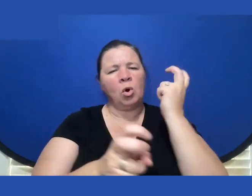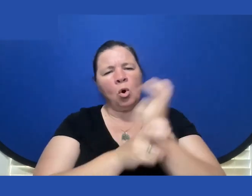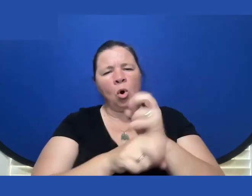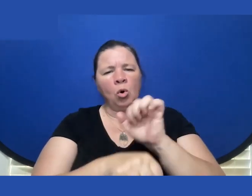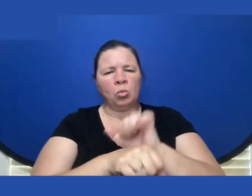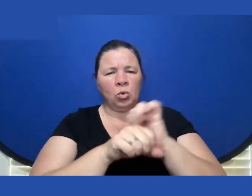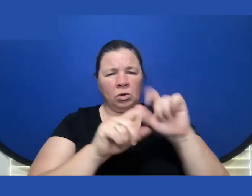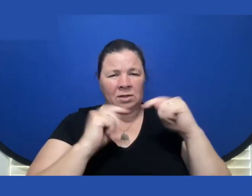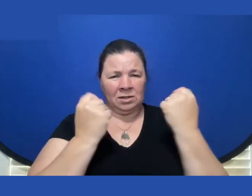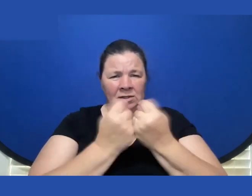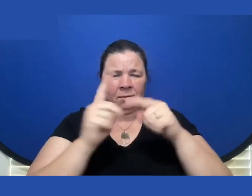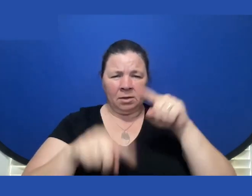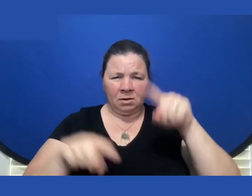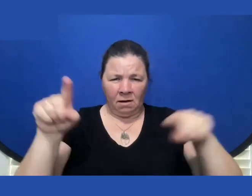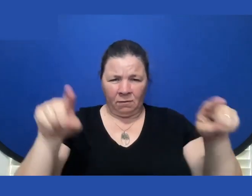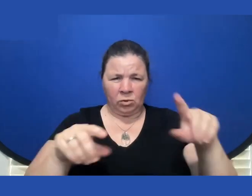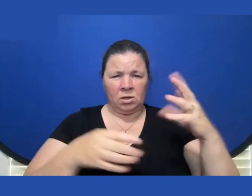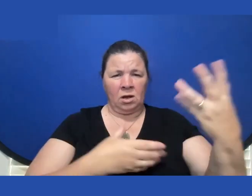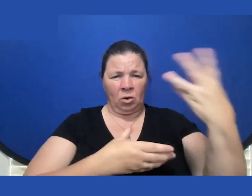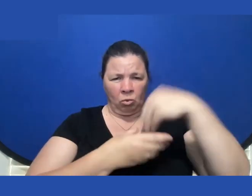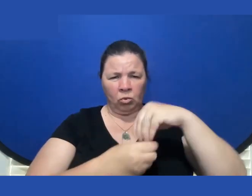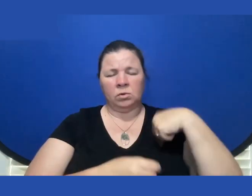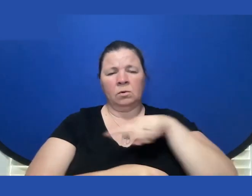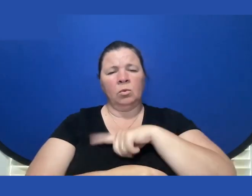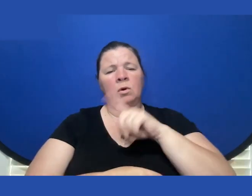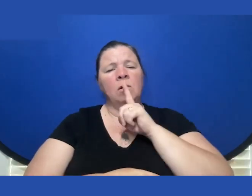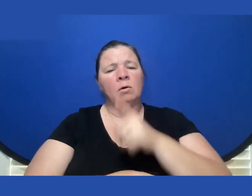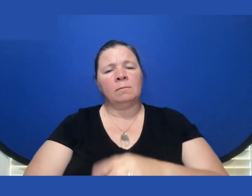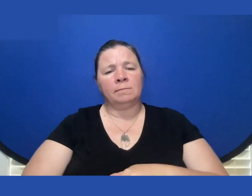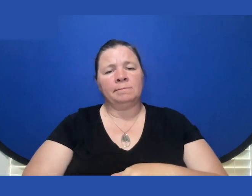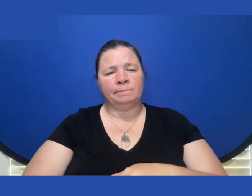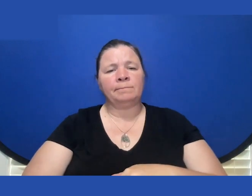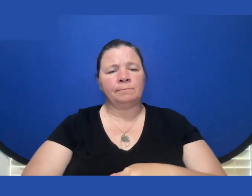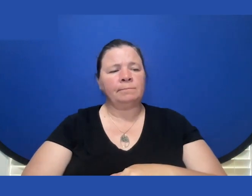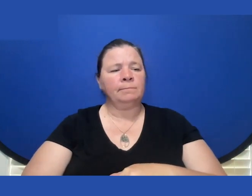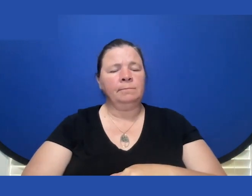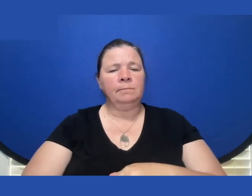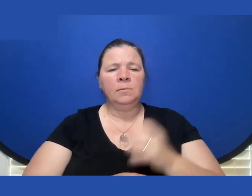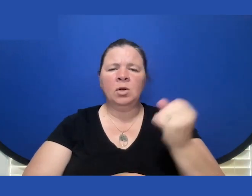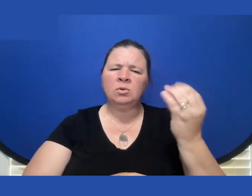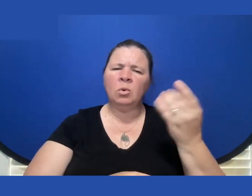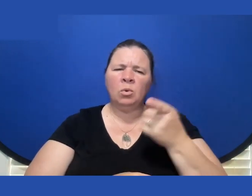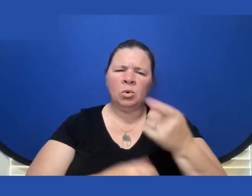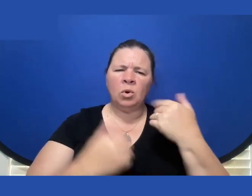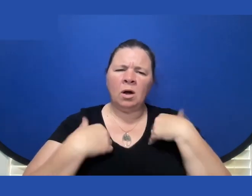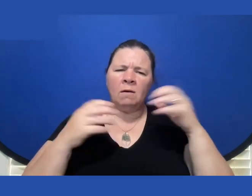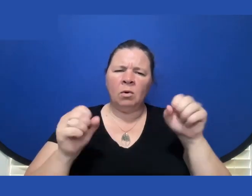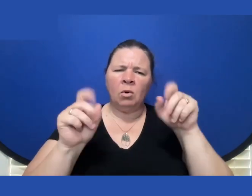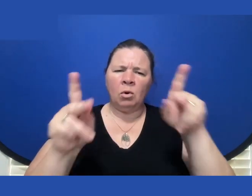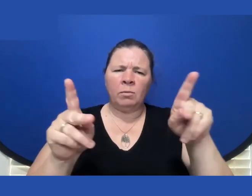and how diverse and inclusive we actually are. And so, have you had an opportunity to get involved